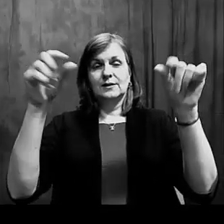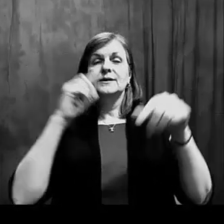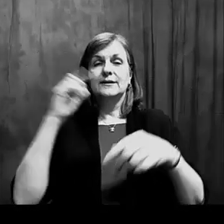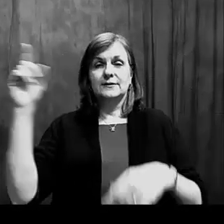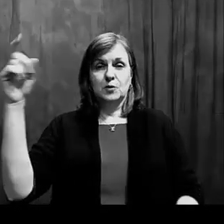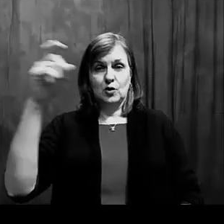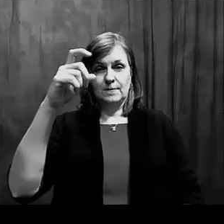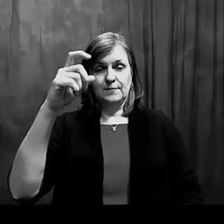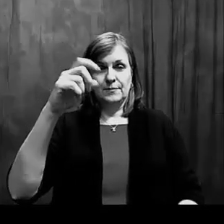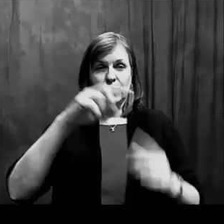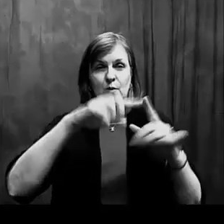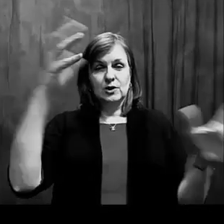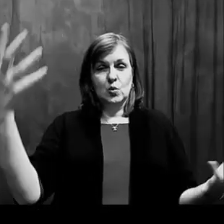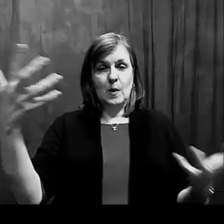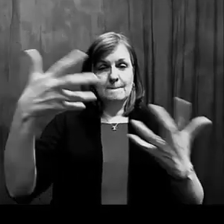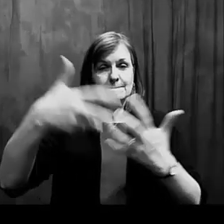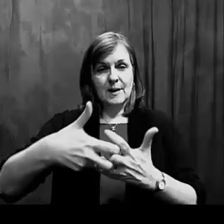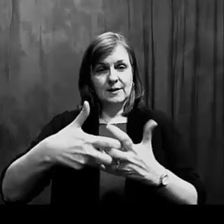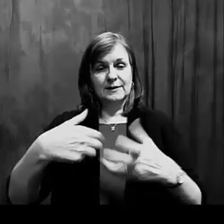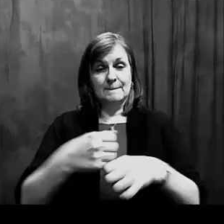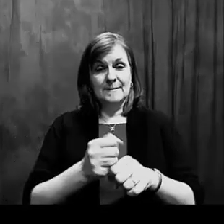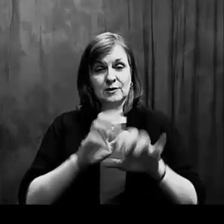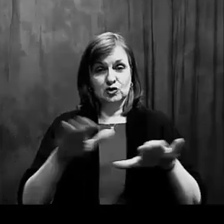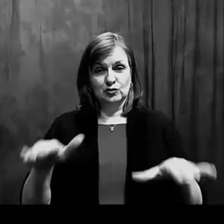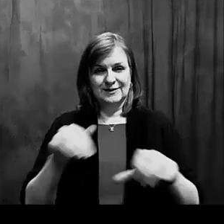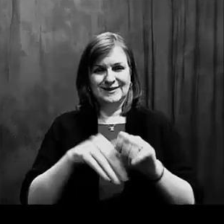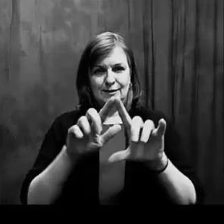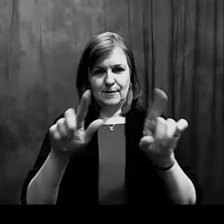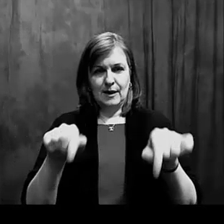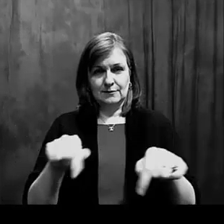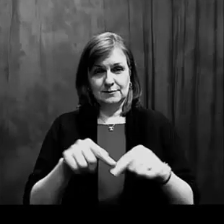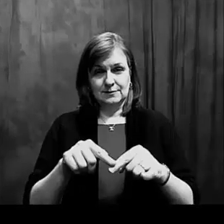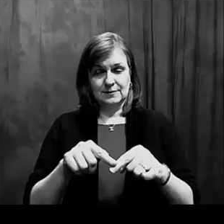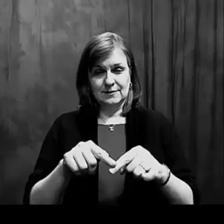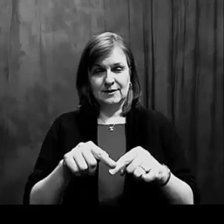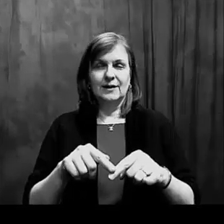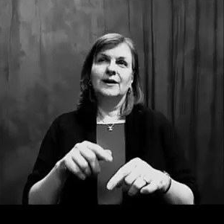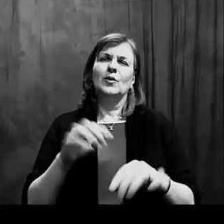you just need to keep the individuals together on one side